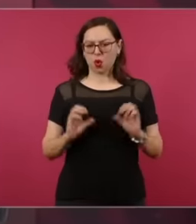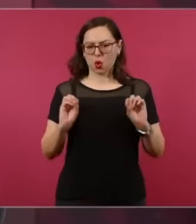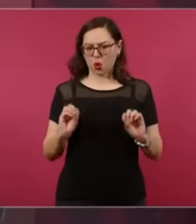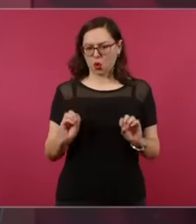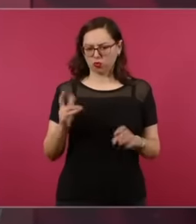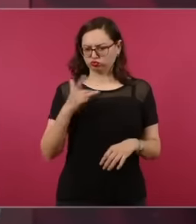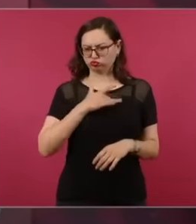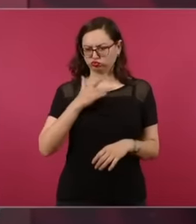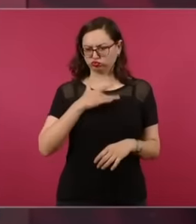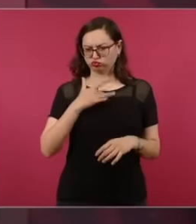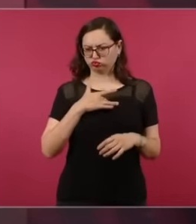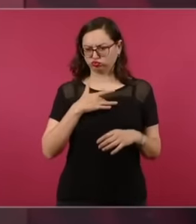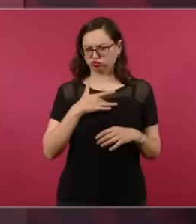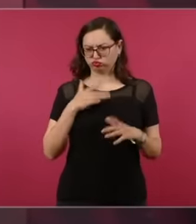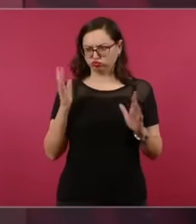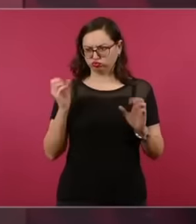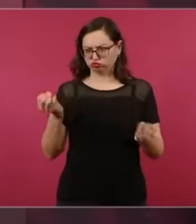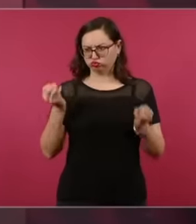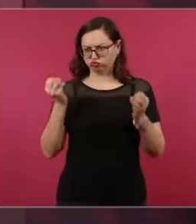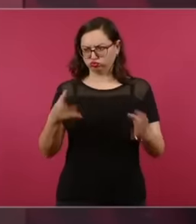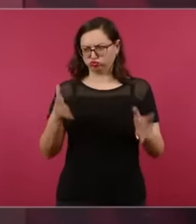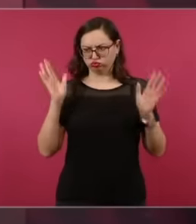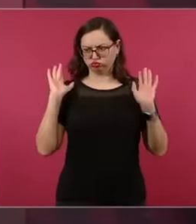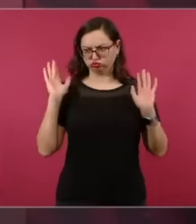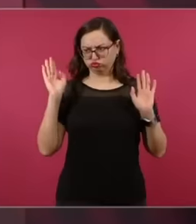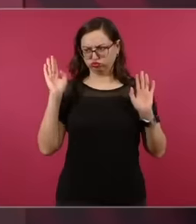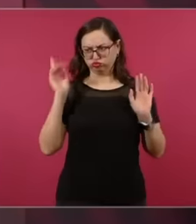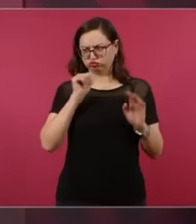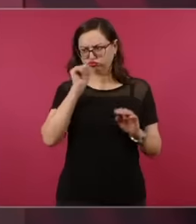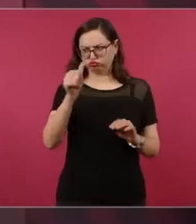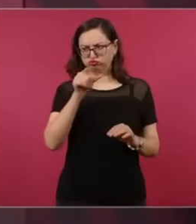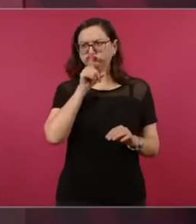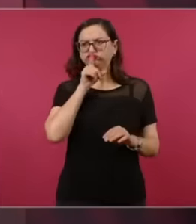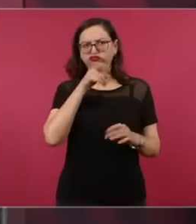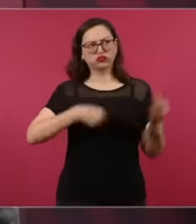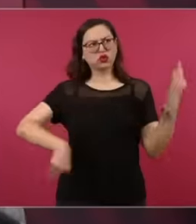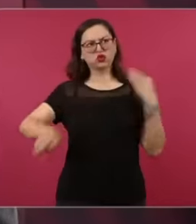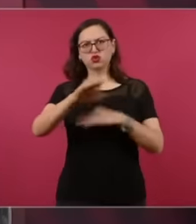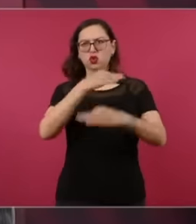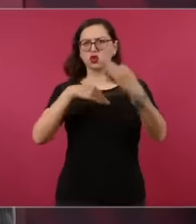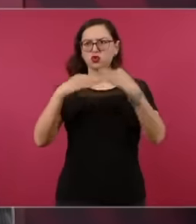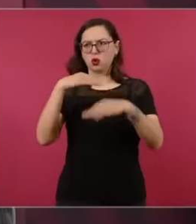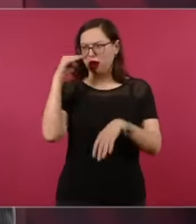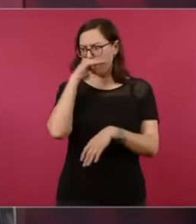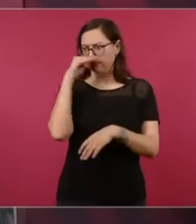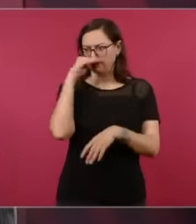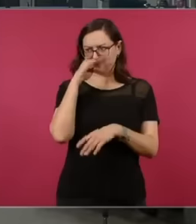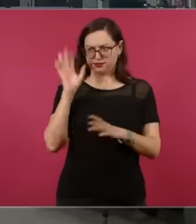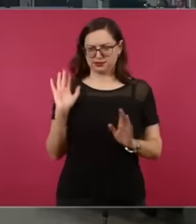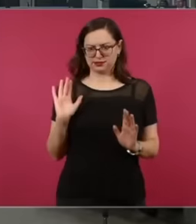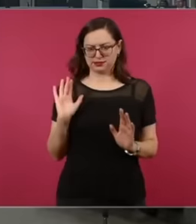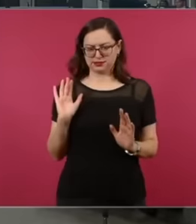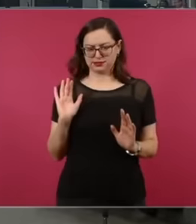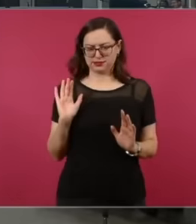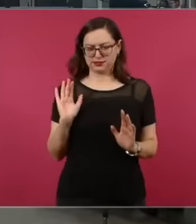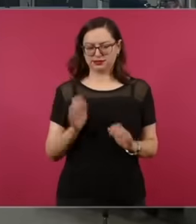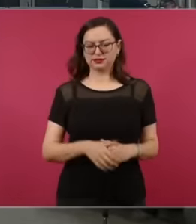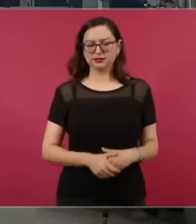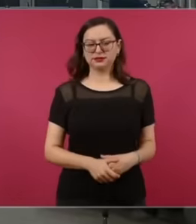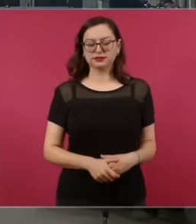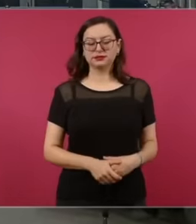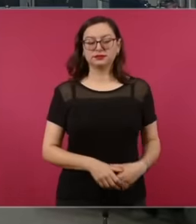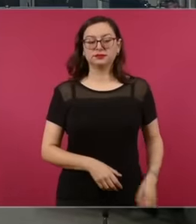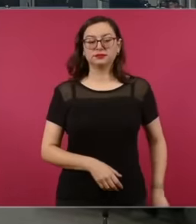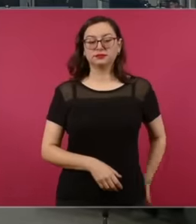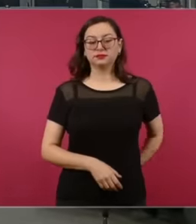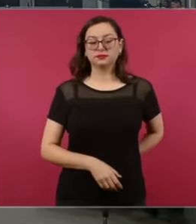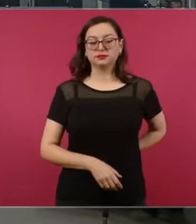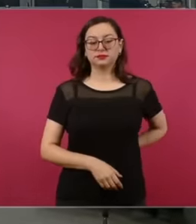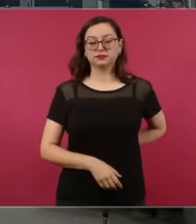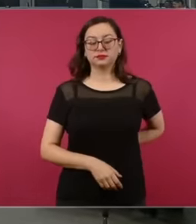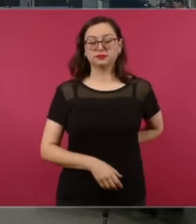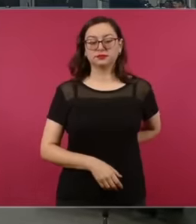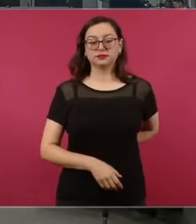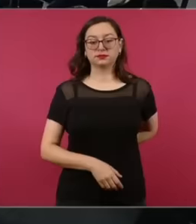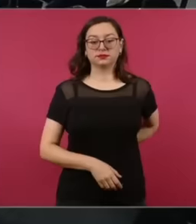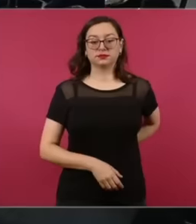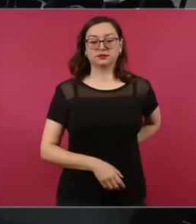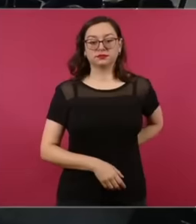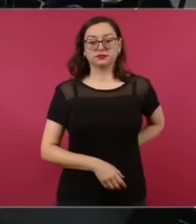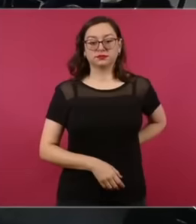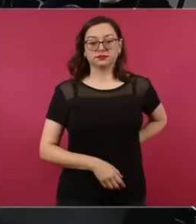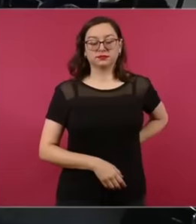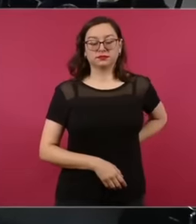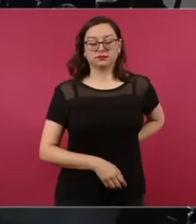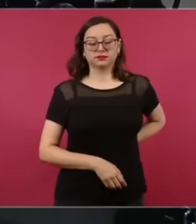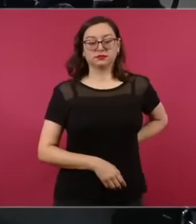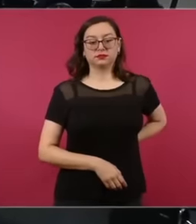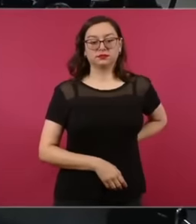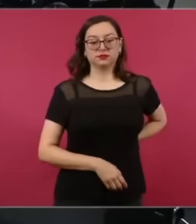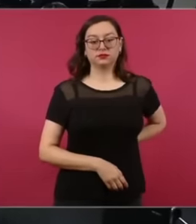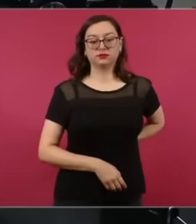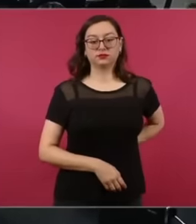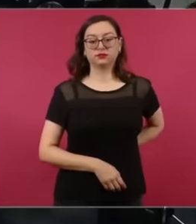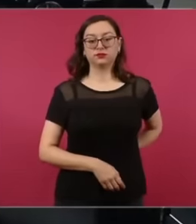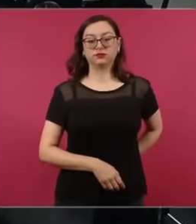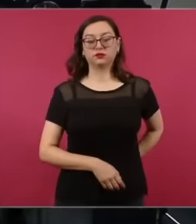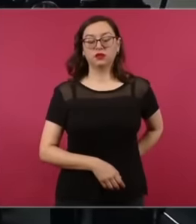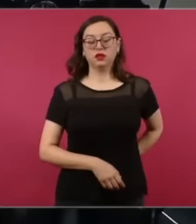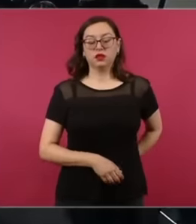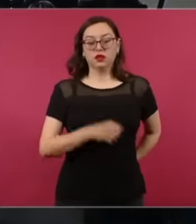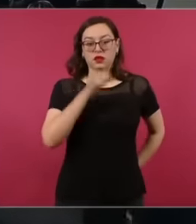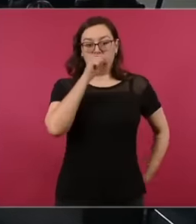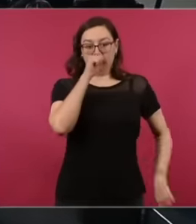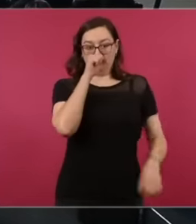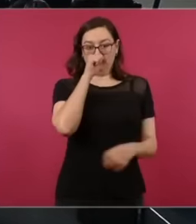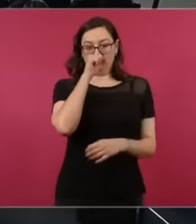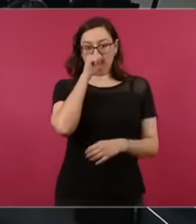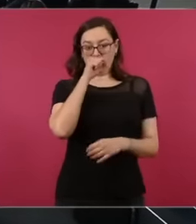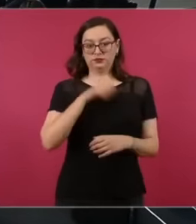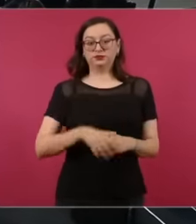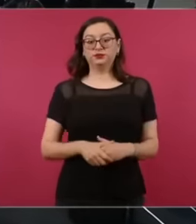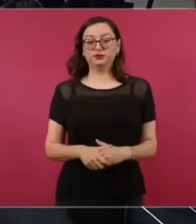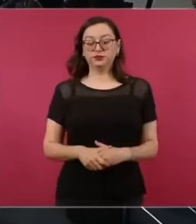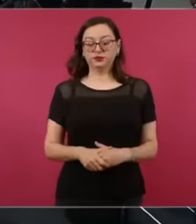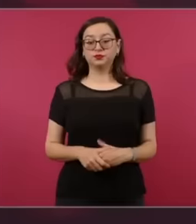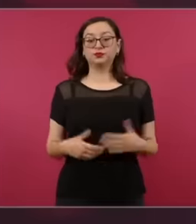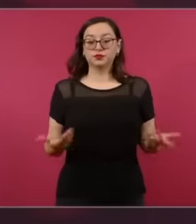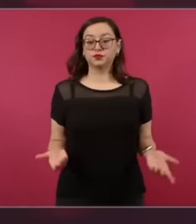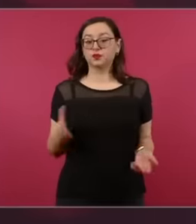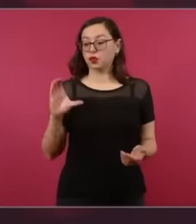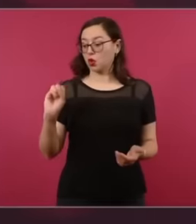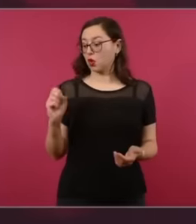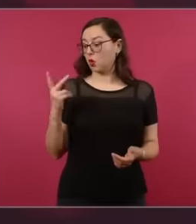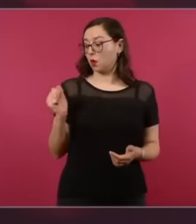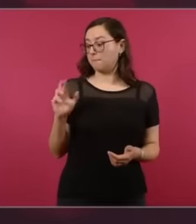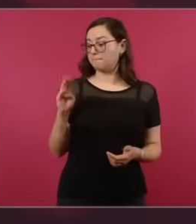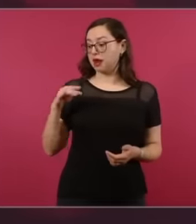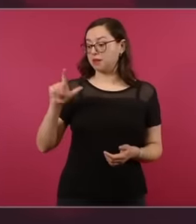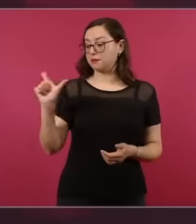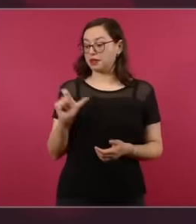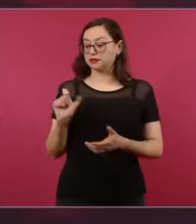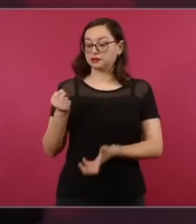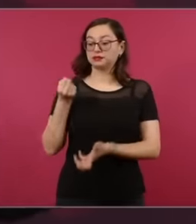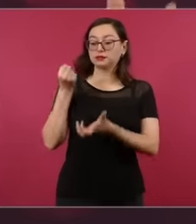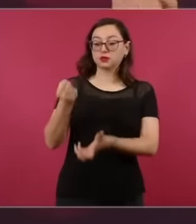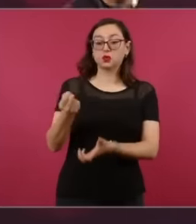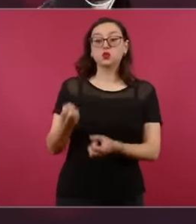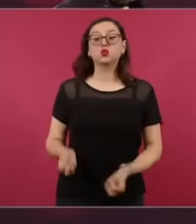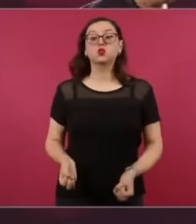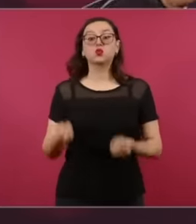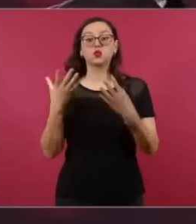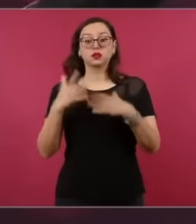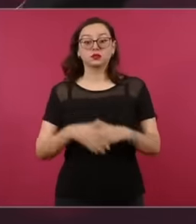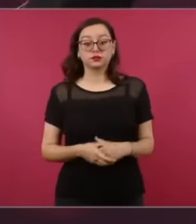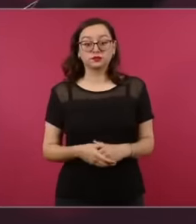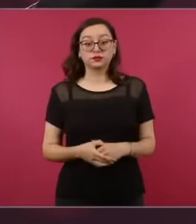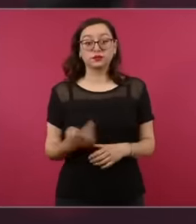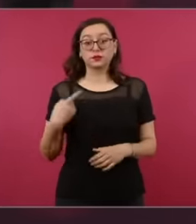free cooperation, yes the comp contributed how much but the one who managed everything because